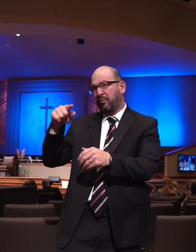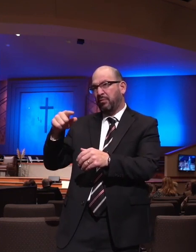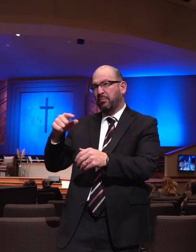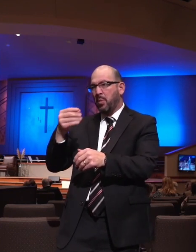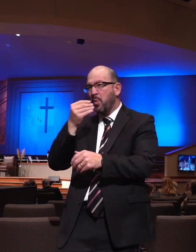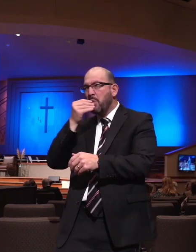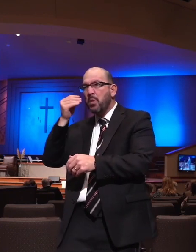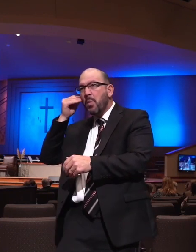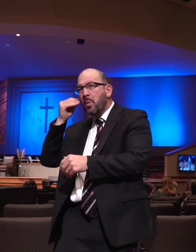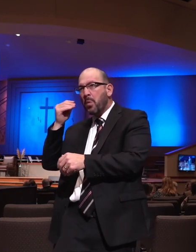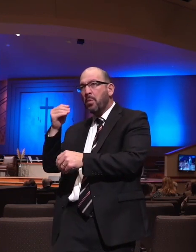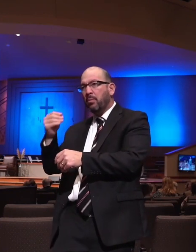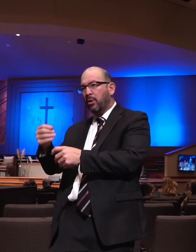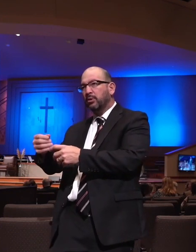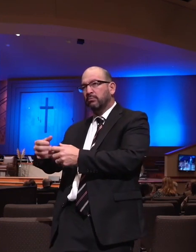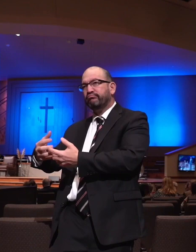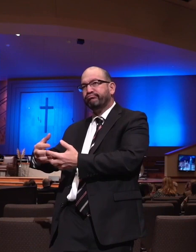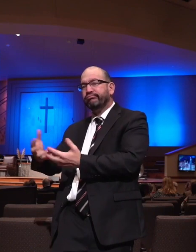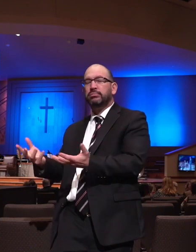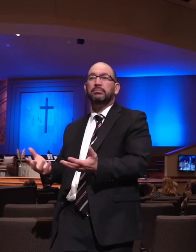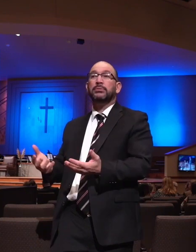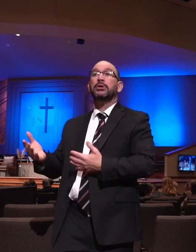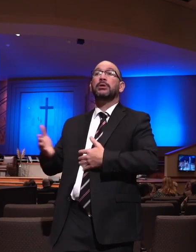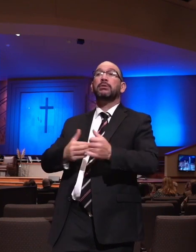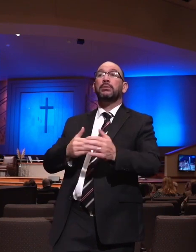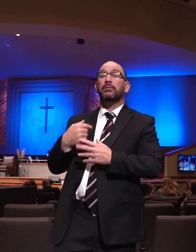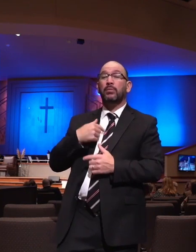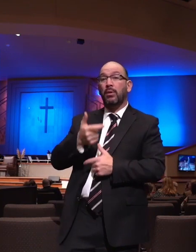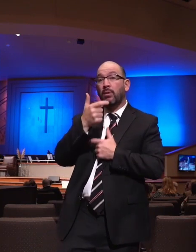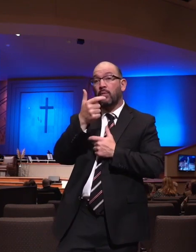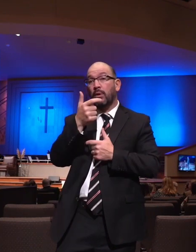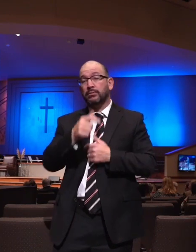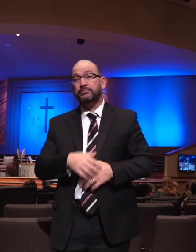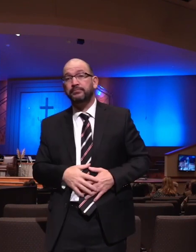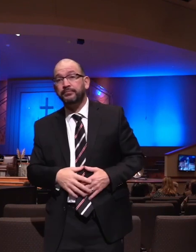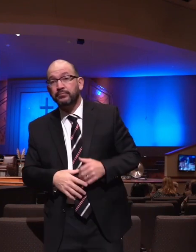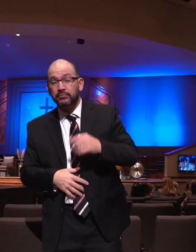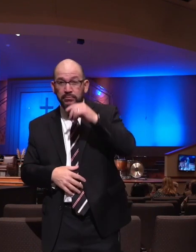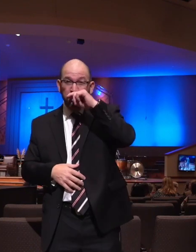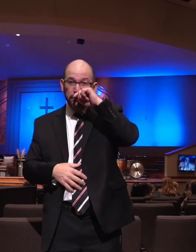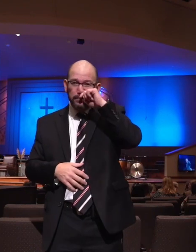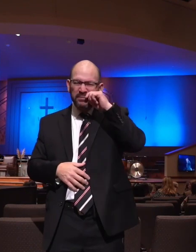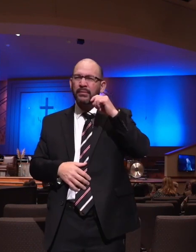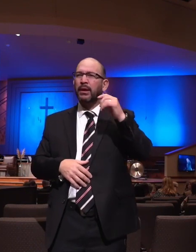and Ben's watching the news with me and he sees this long line on Highway 90